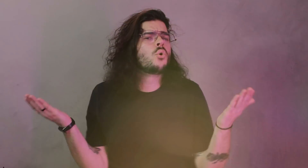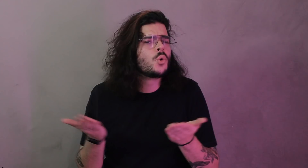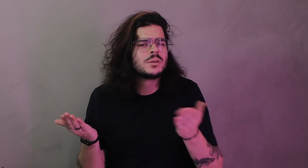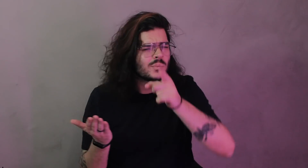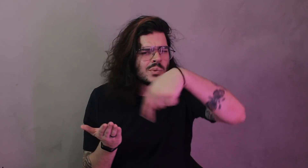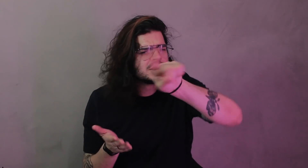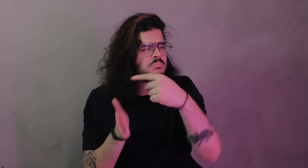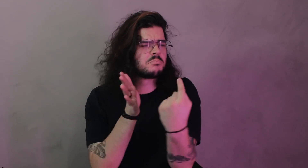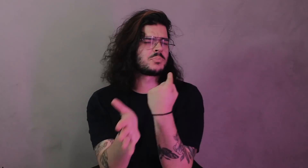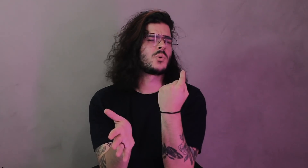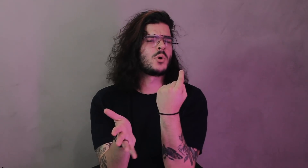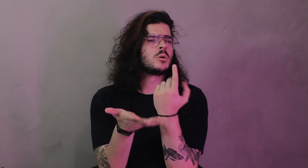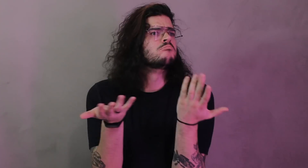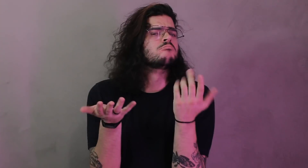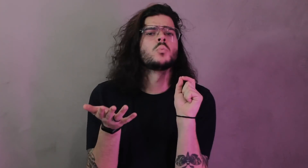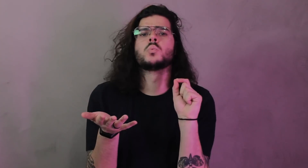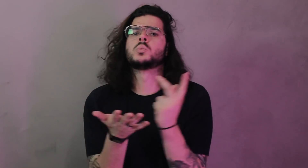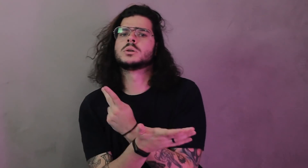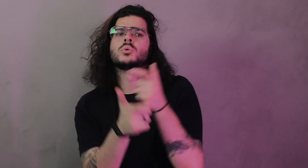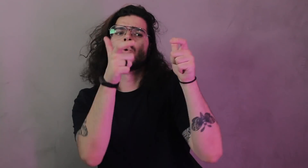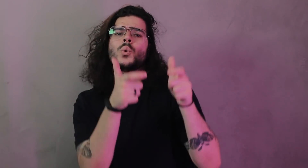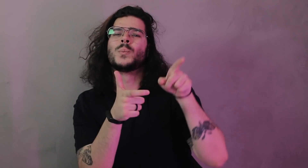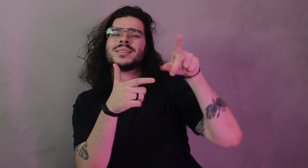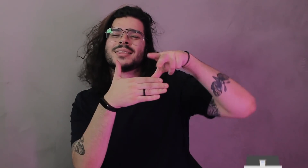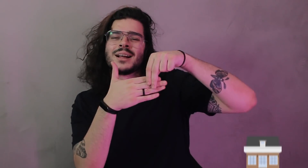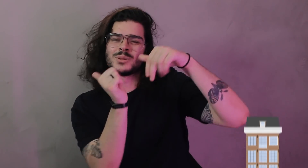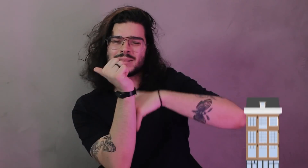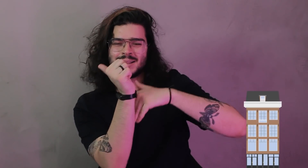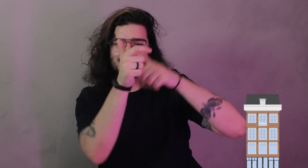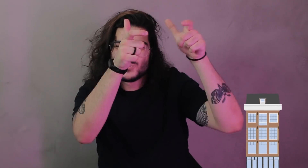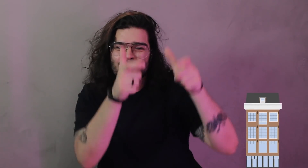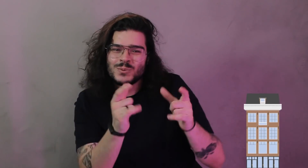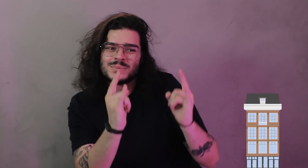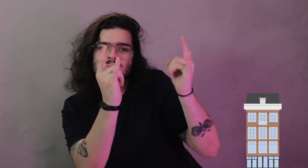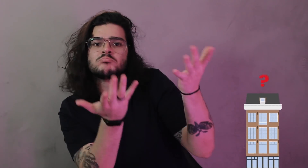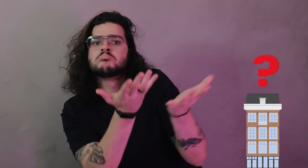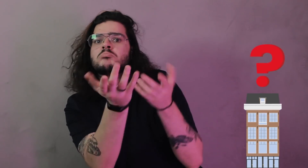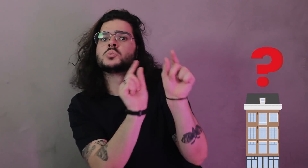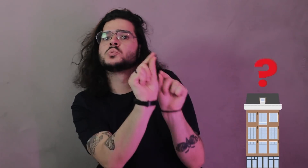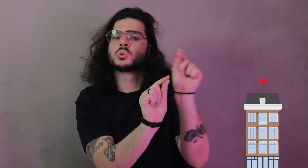Now if you're wondering what happened to the building where the "Secret Annex" was located,